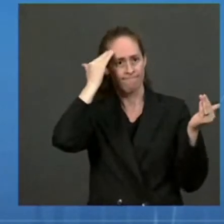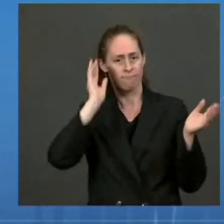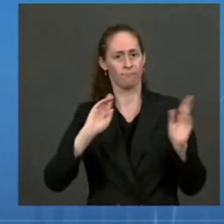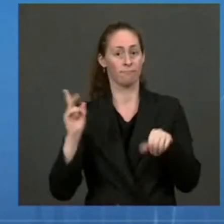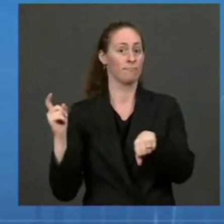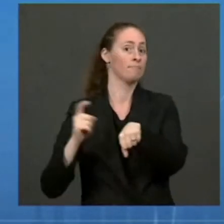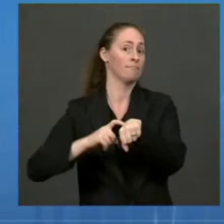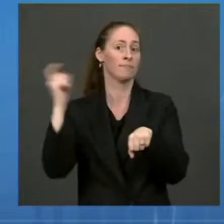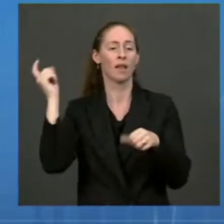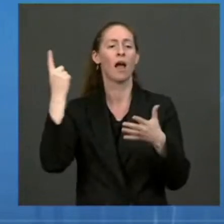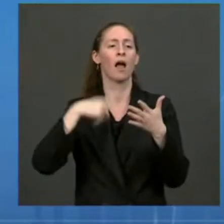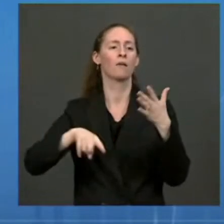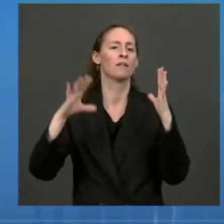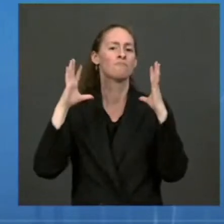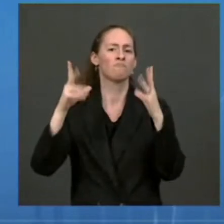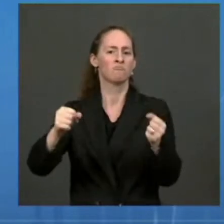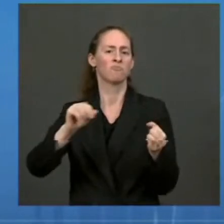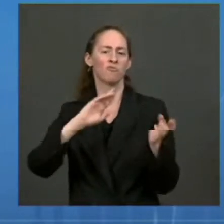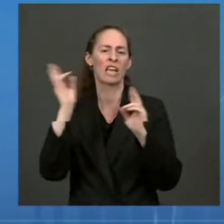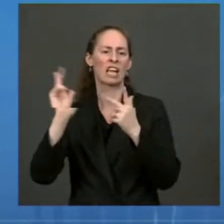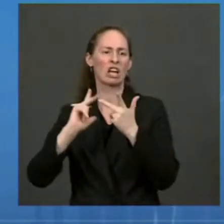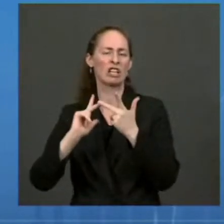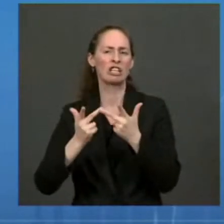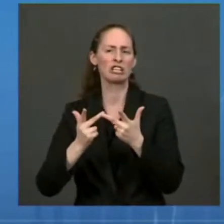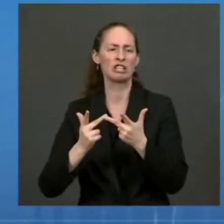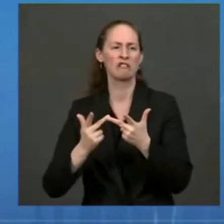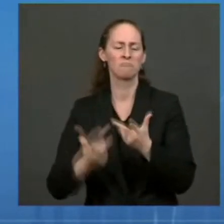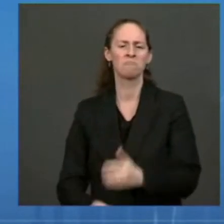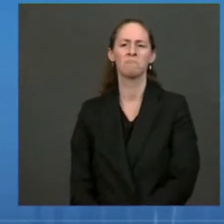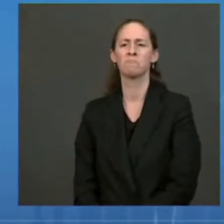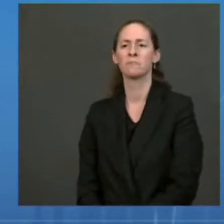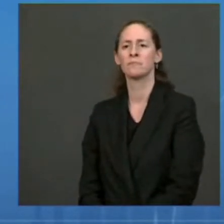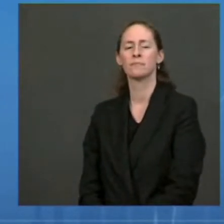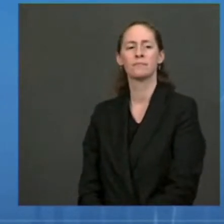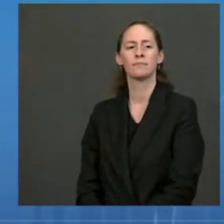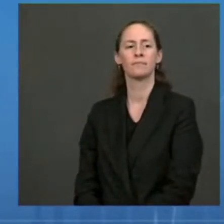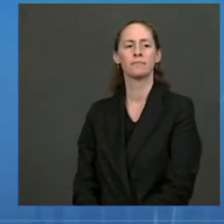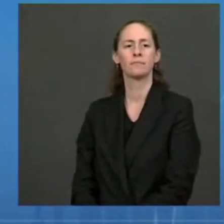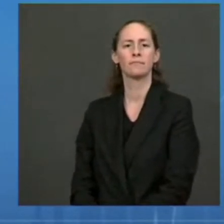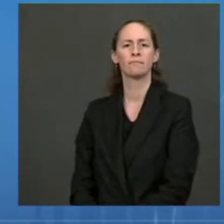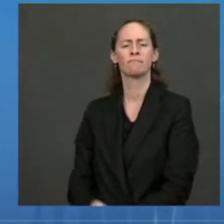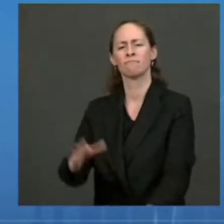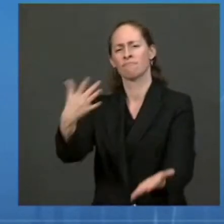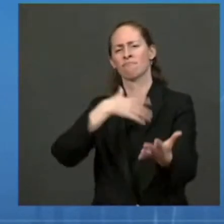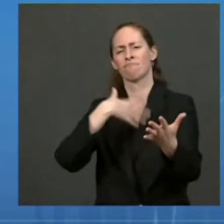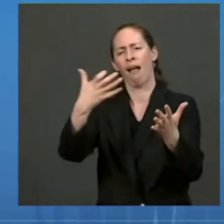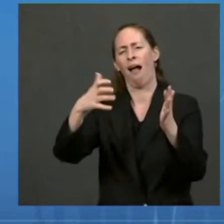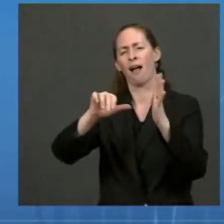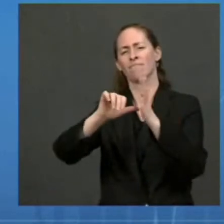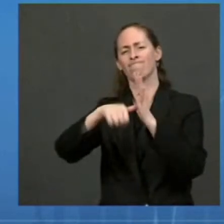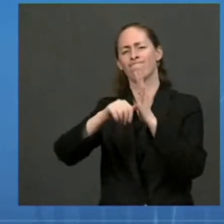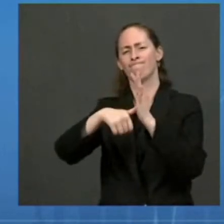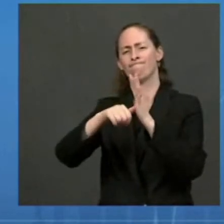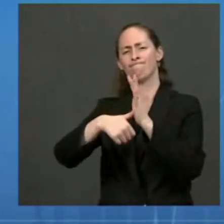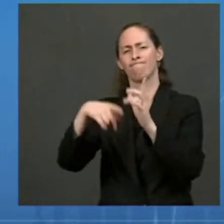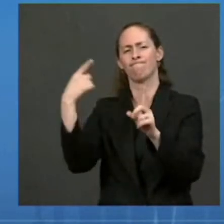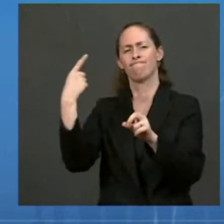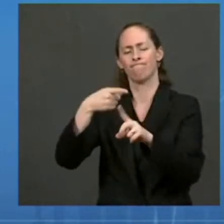ENSURE THAT WE HAVE ALREADY FOR NEXT WEEK, TO BEGIN BOOSTER